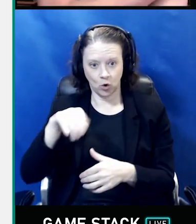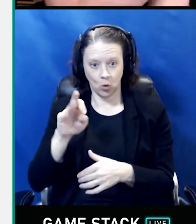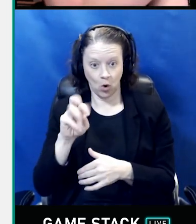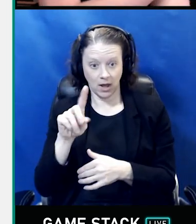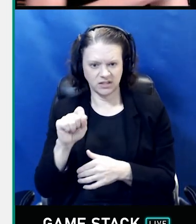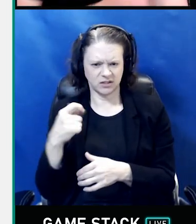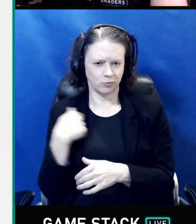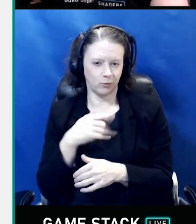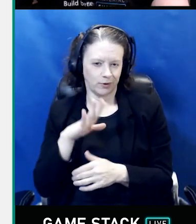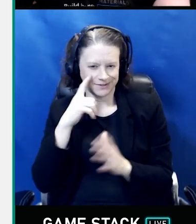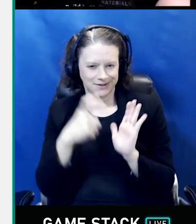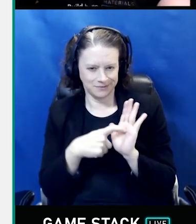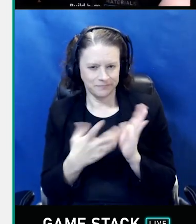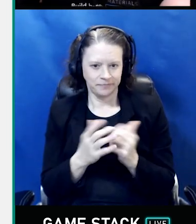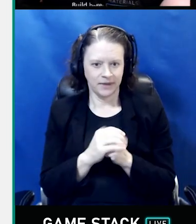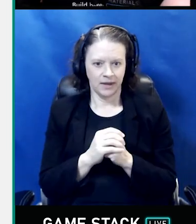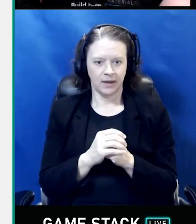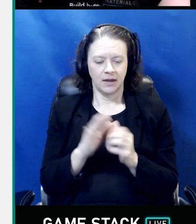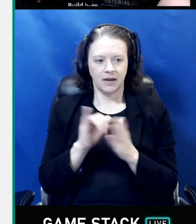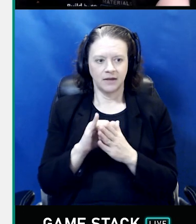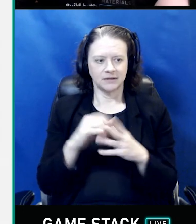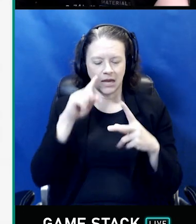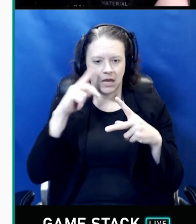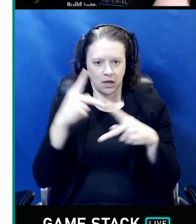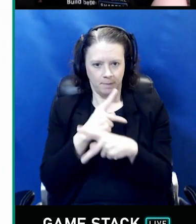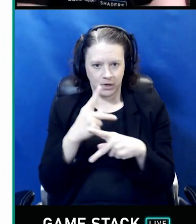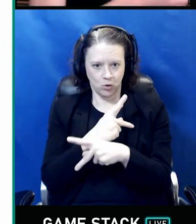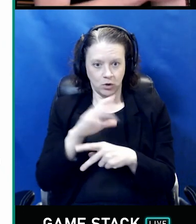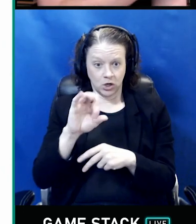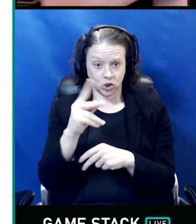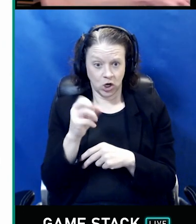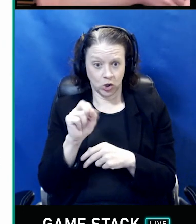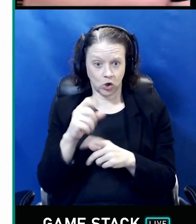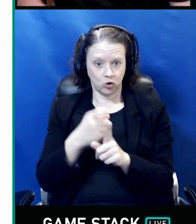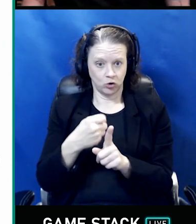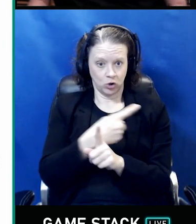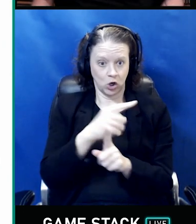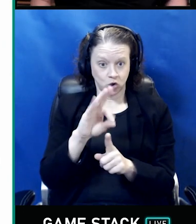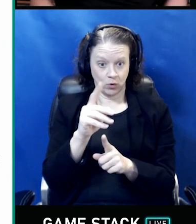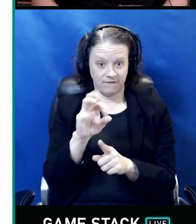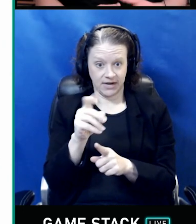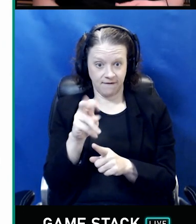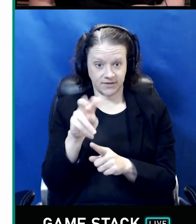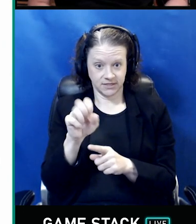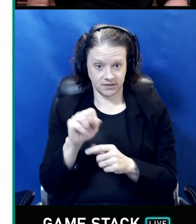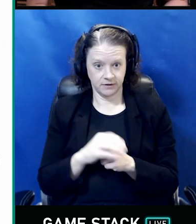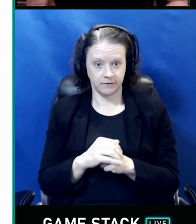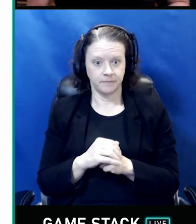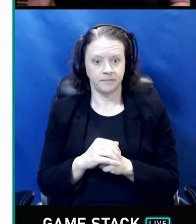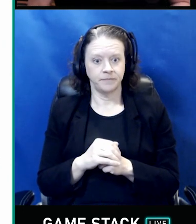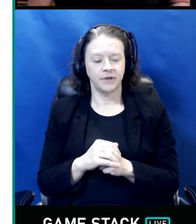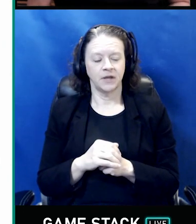we will see are compute shader derivatives. So 2D image processing at this point is sometimes done